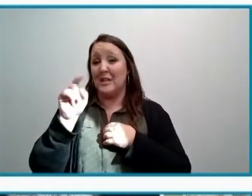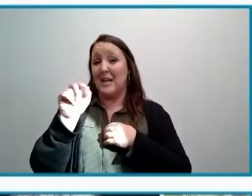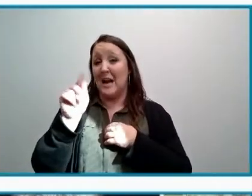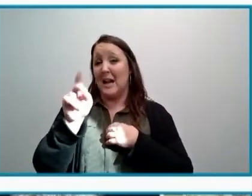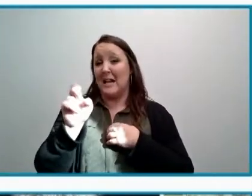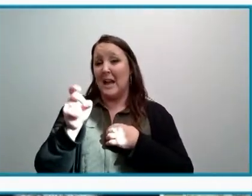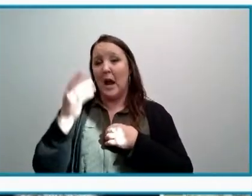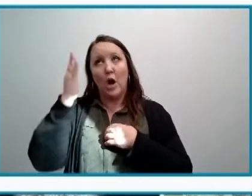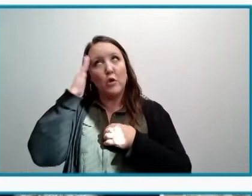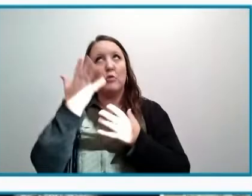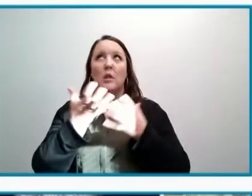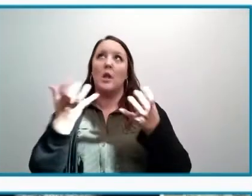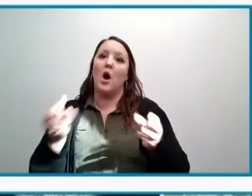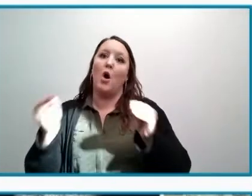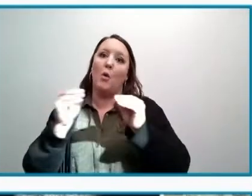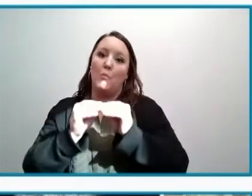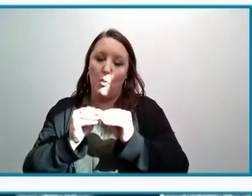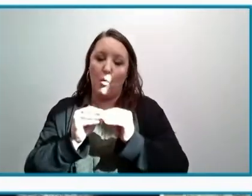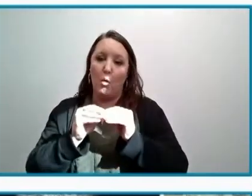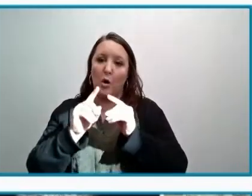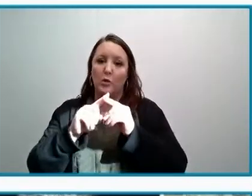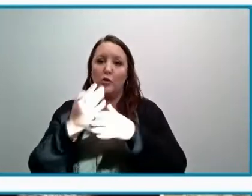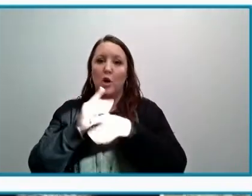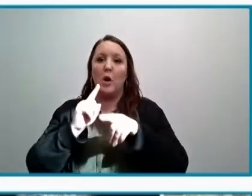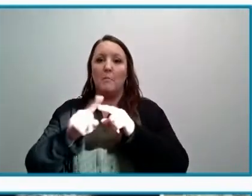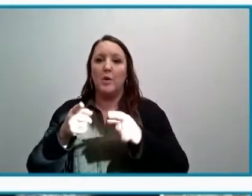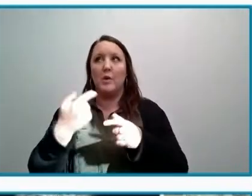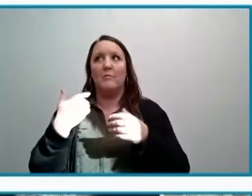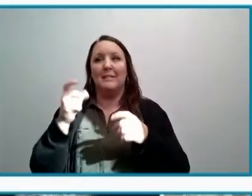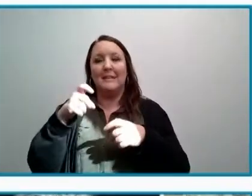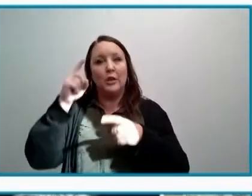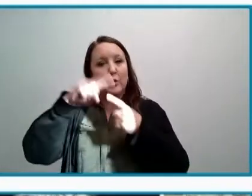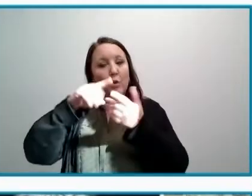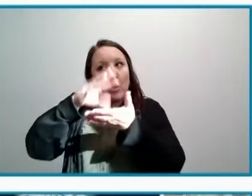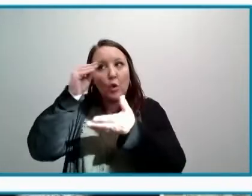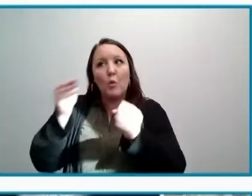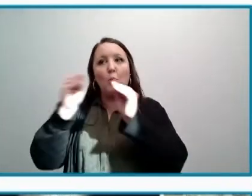here, there's much to learn and much to help shape. So Charlie,